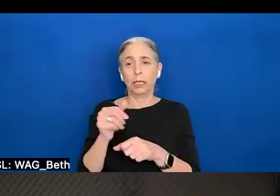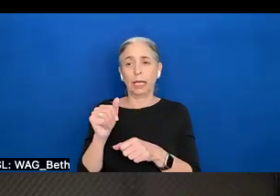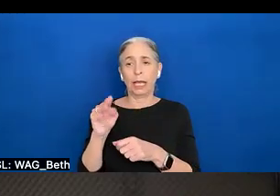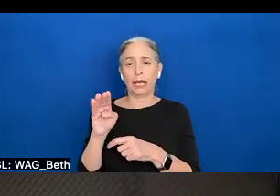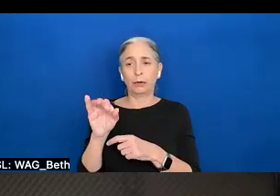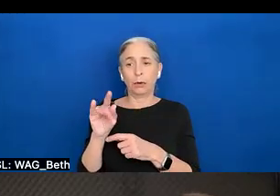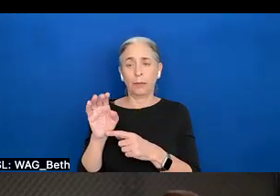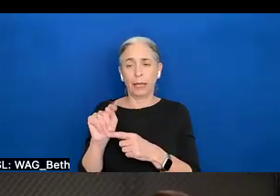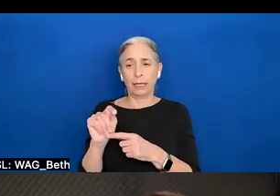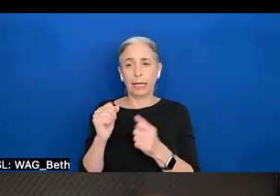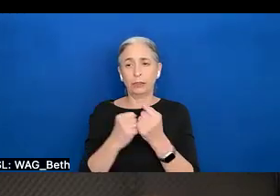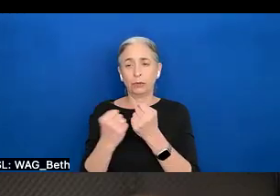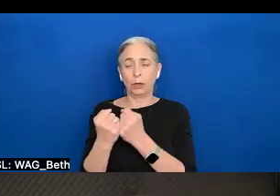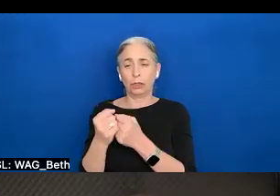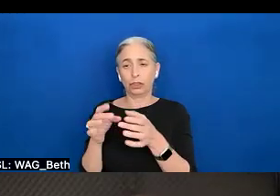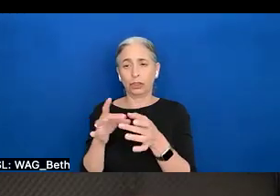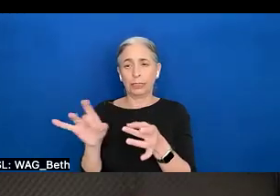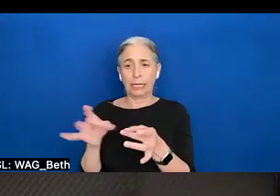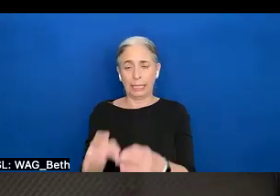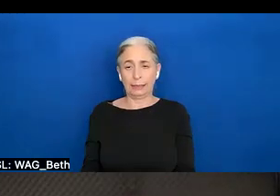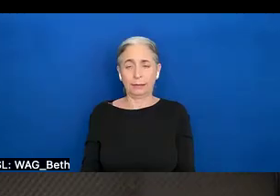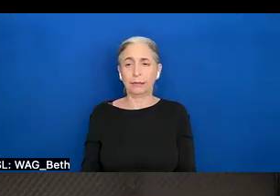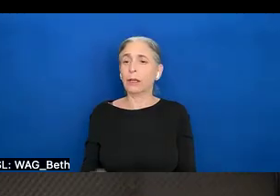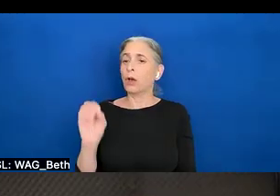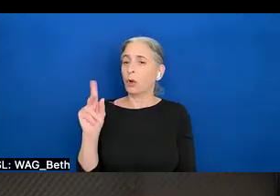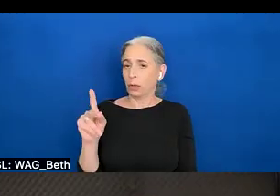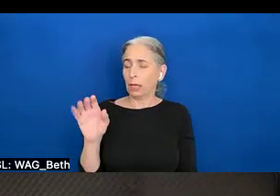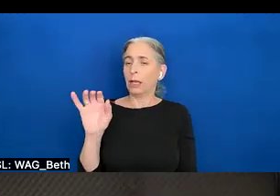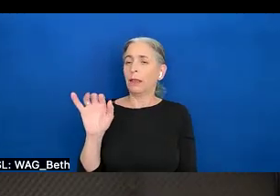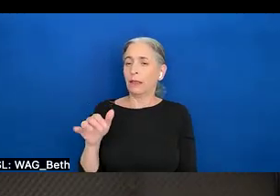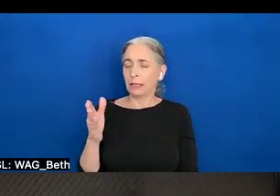The exported PDF has structured text.